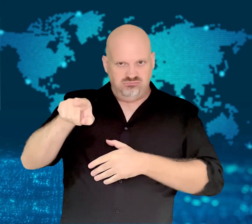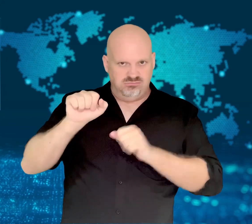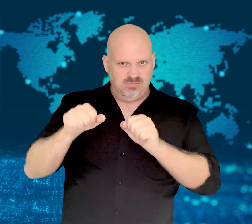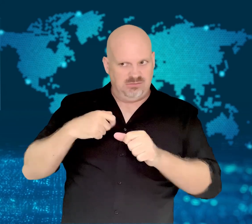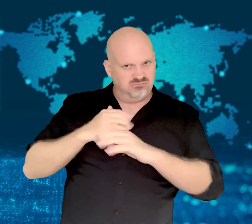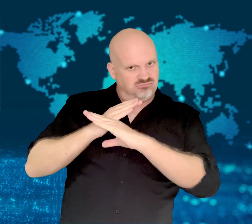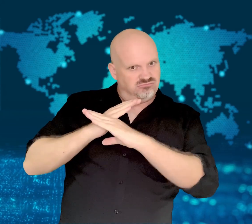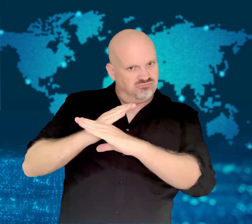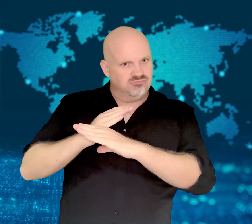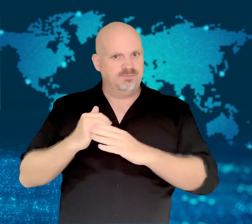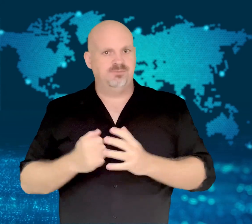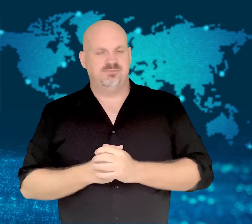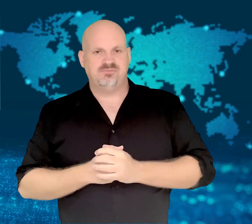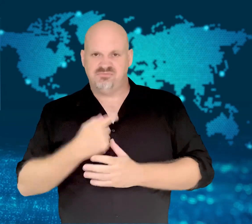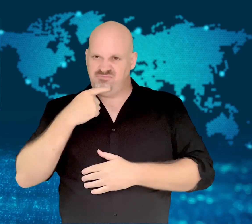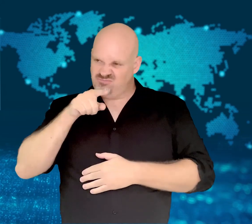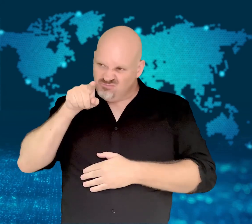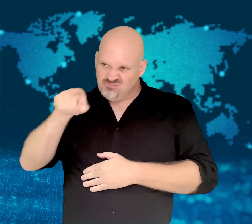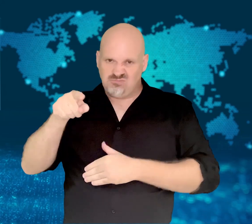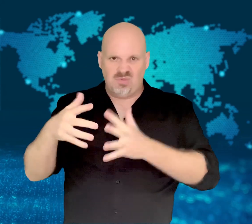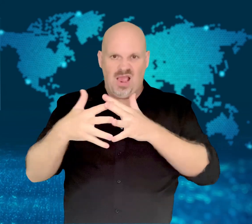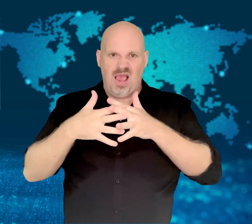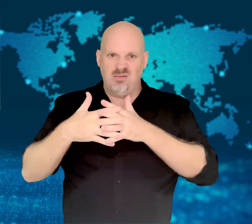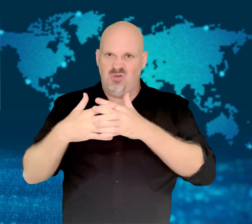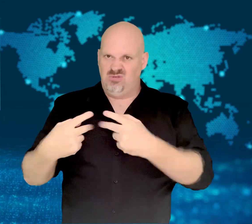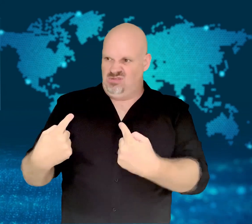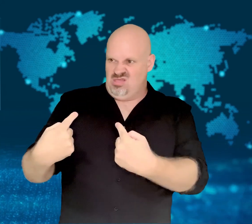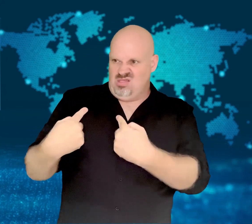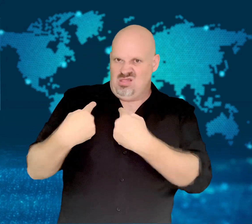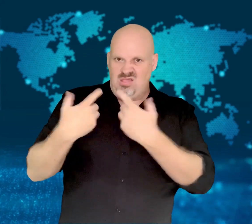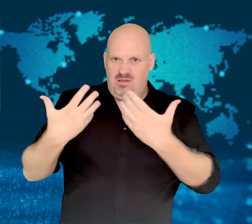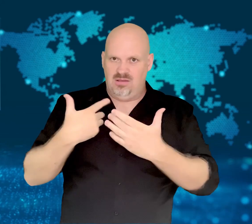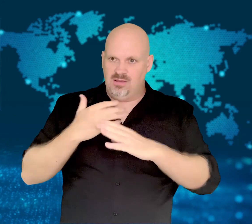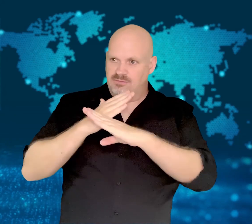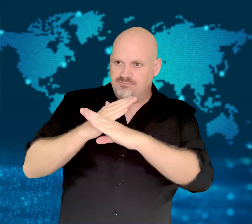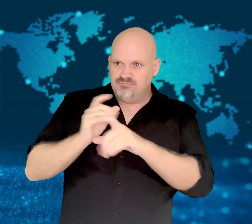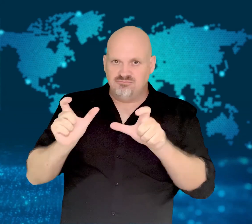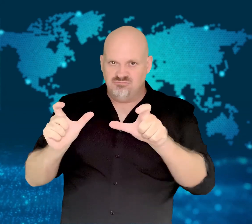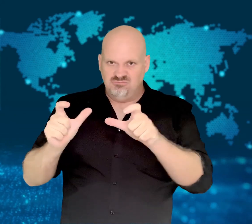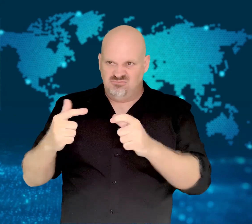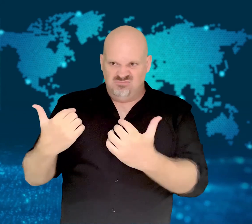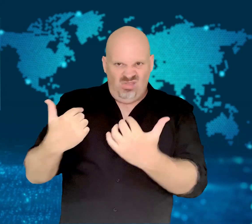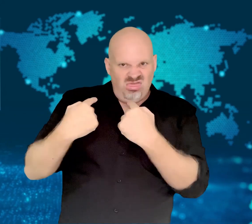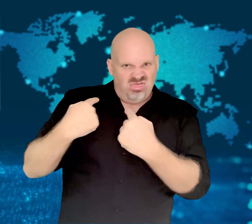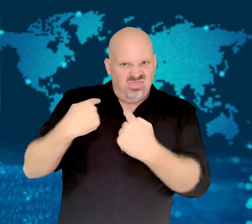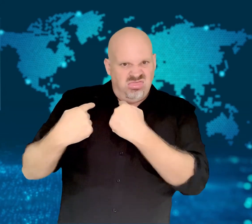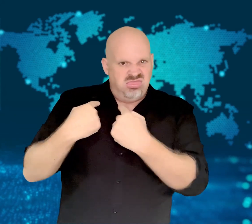as they may be needed to counter the US.